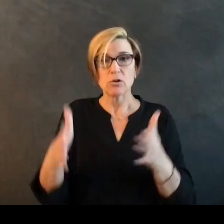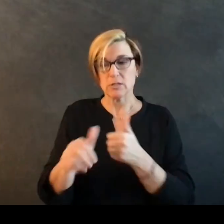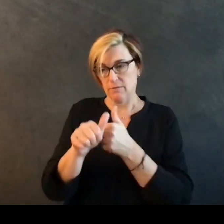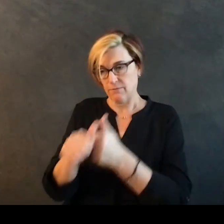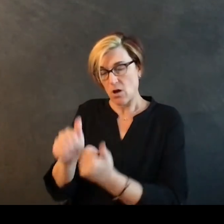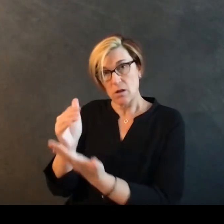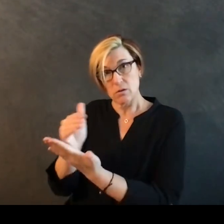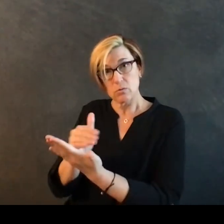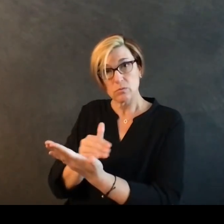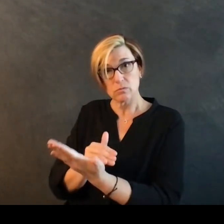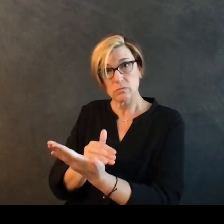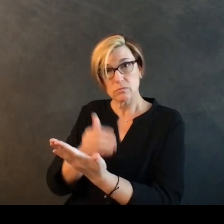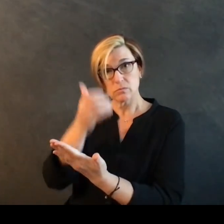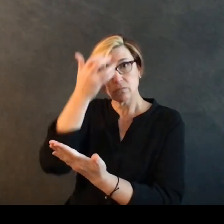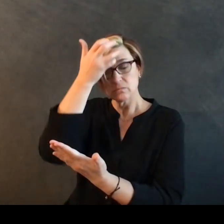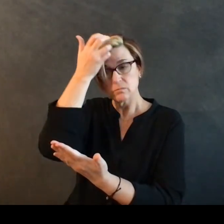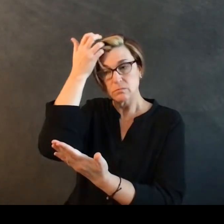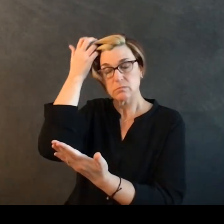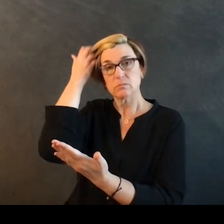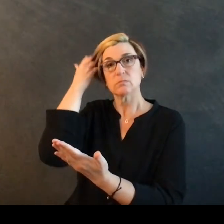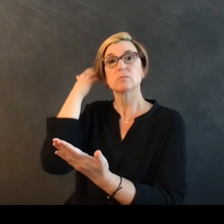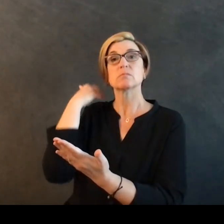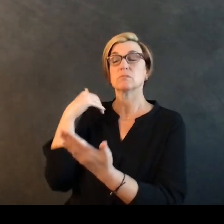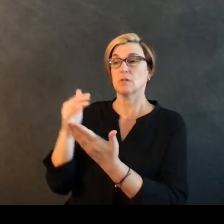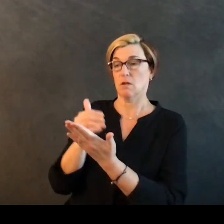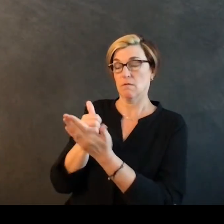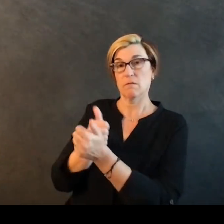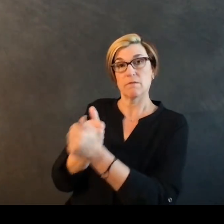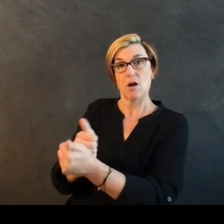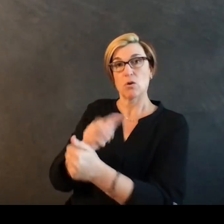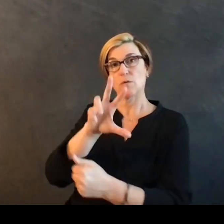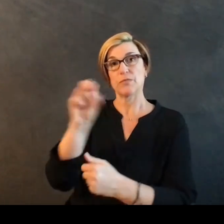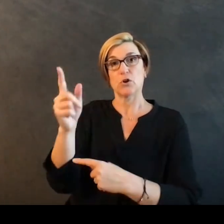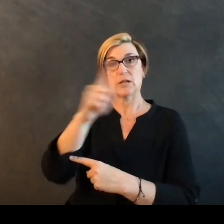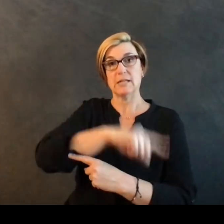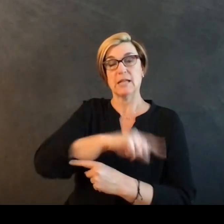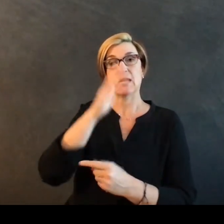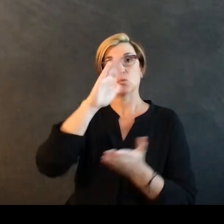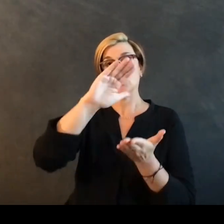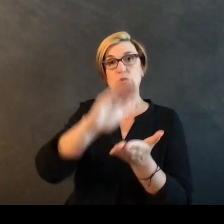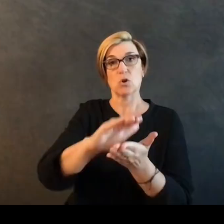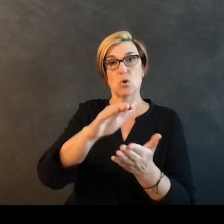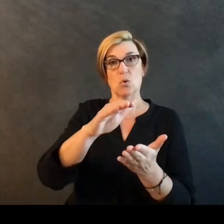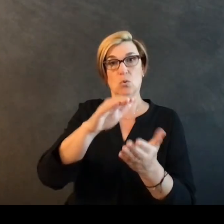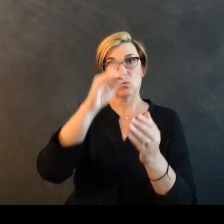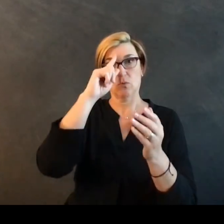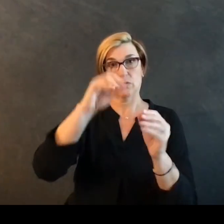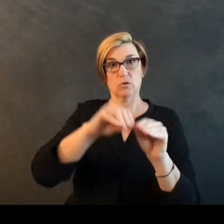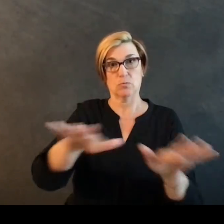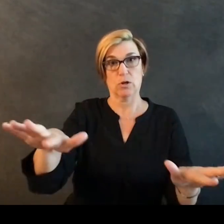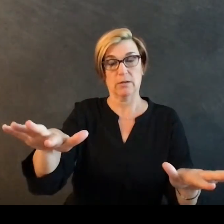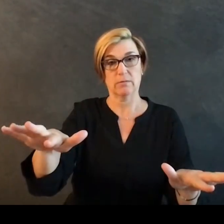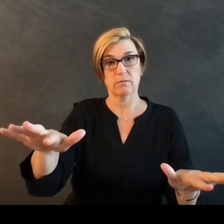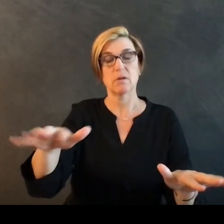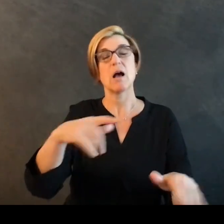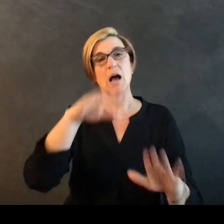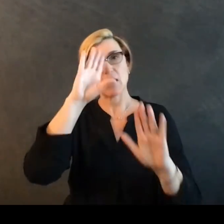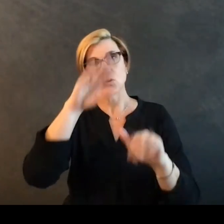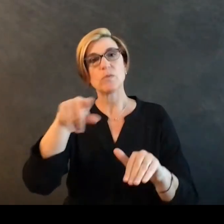days to slow the spread and I'm just absolutely confident that in the days ahead every American is going to do their part for your health your family's